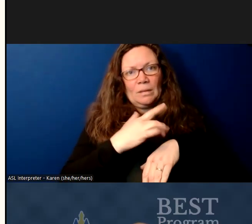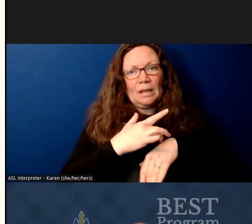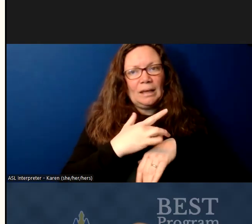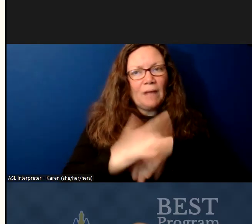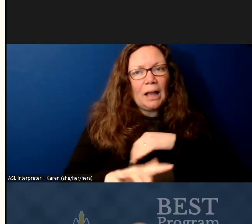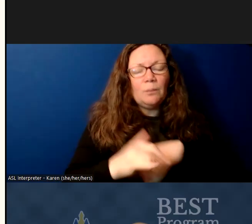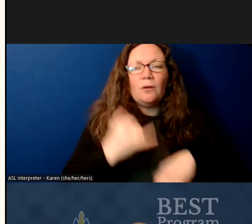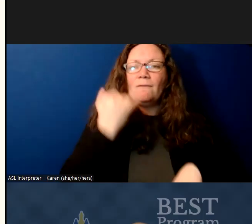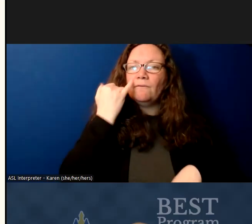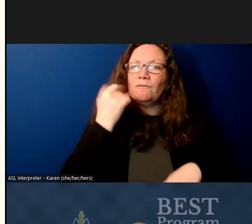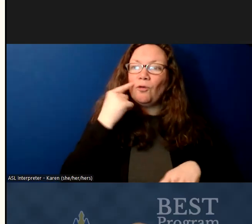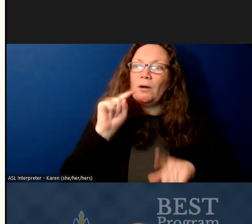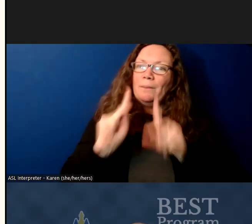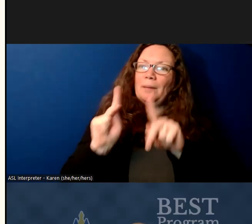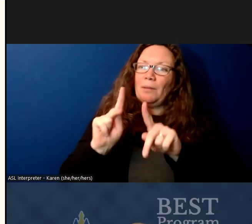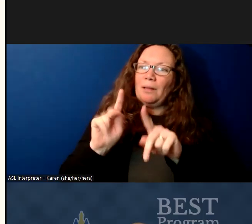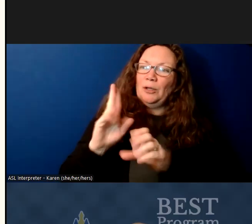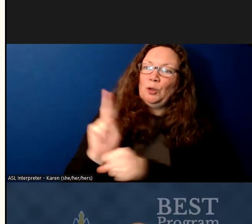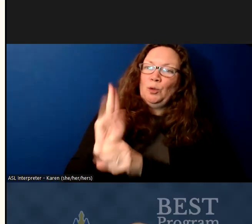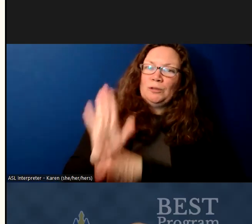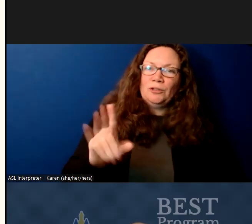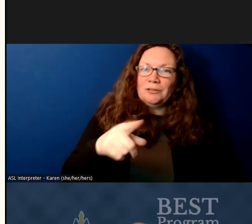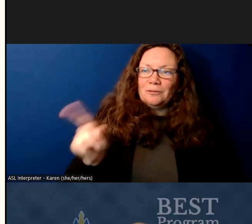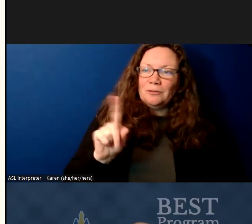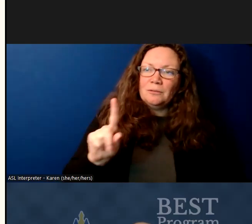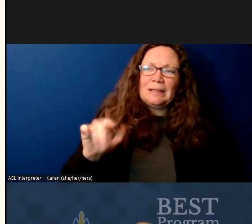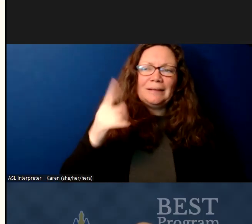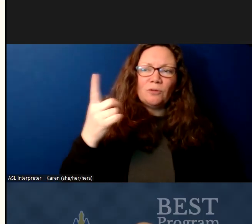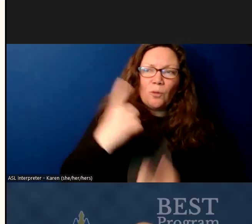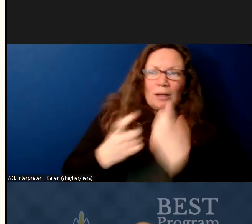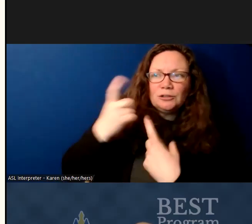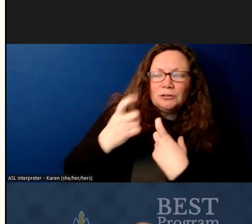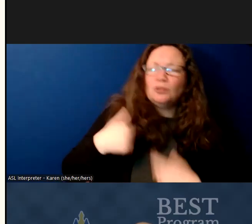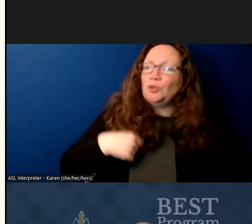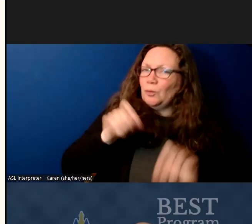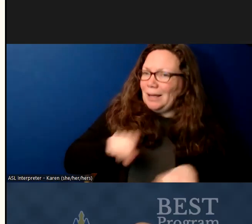Concerned during the freeze cut over period. This is a great time to bring people up to speed